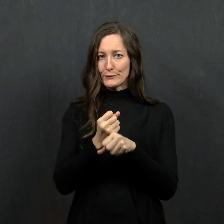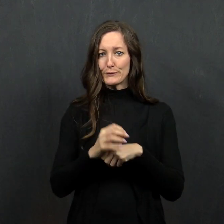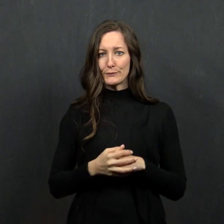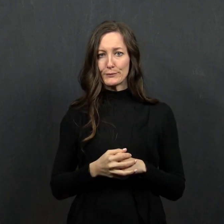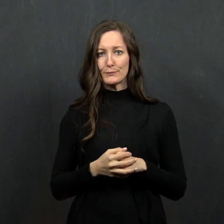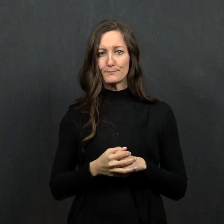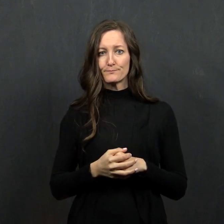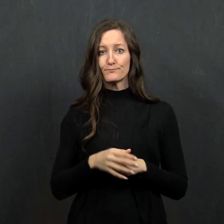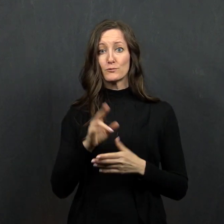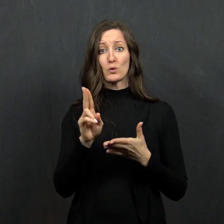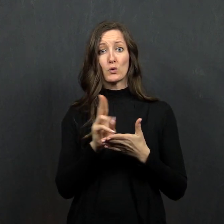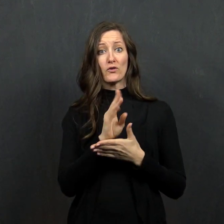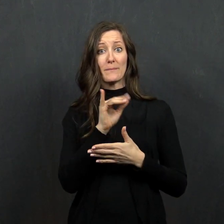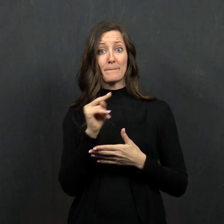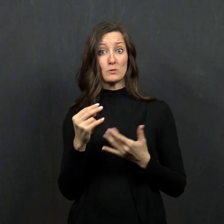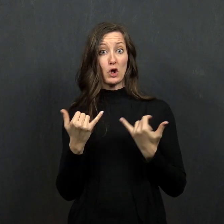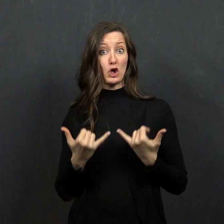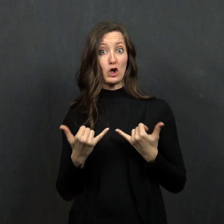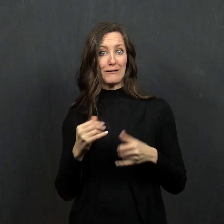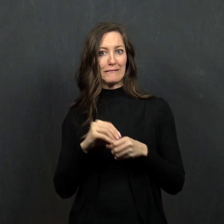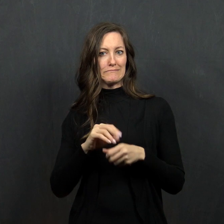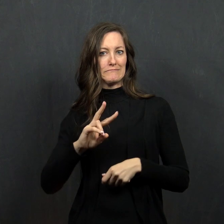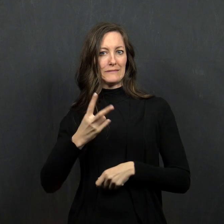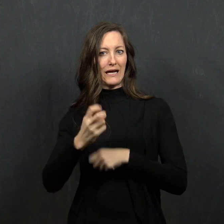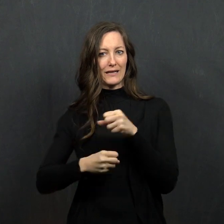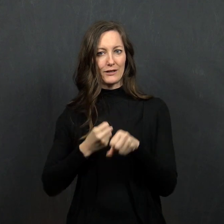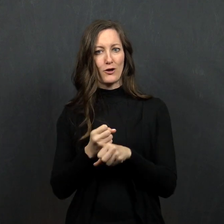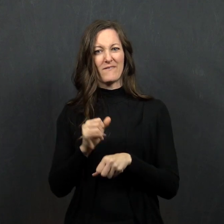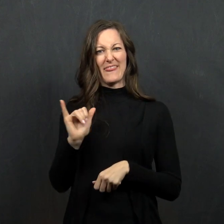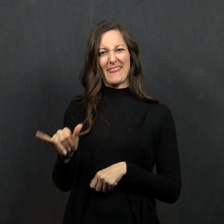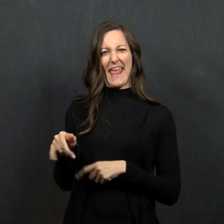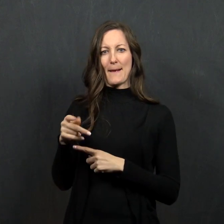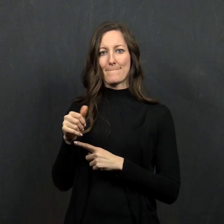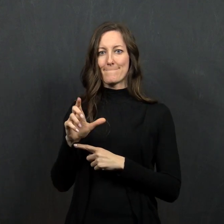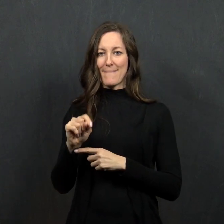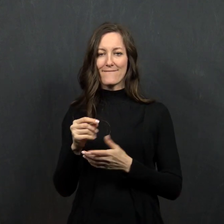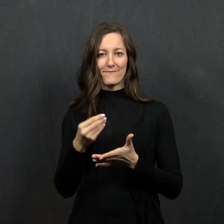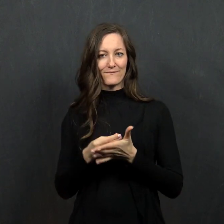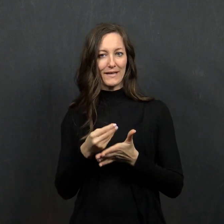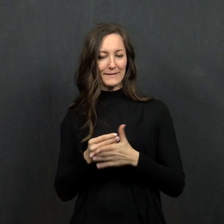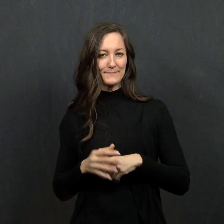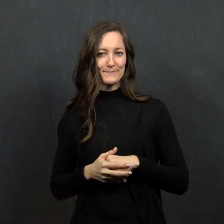The University of Minnesota is currently in their 2nd year with the program.